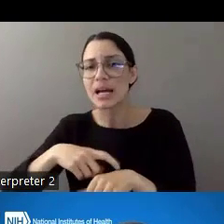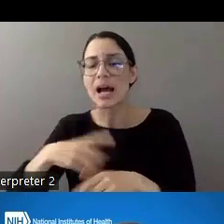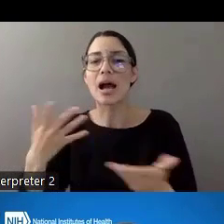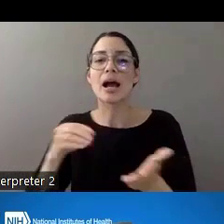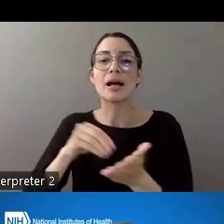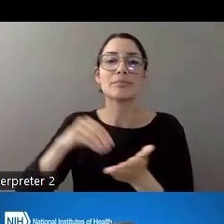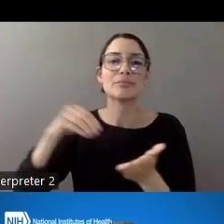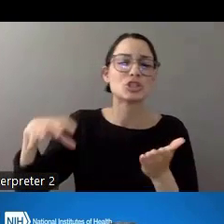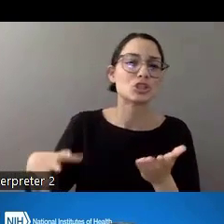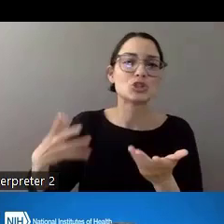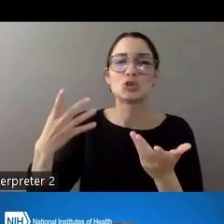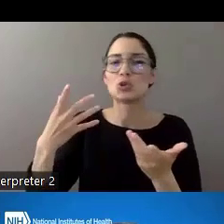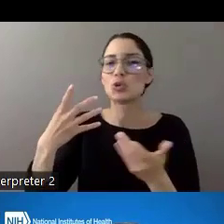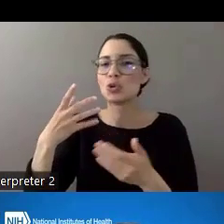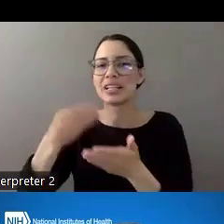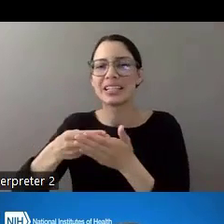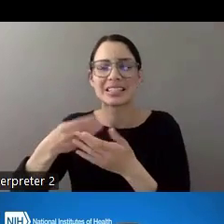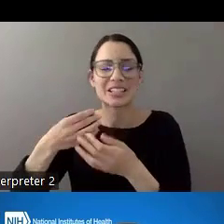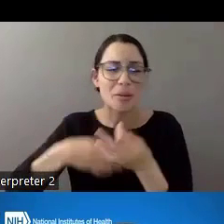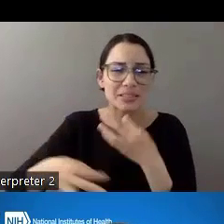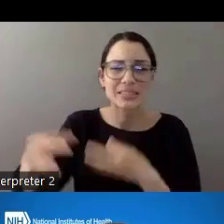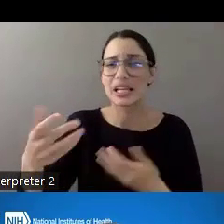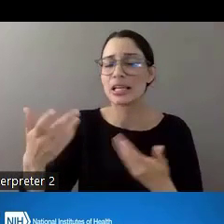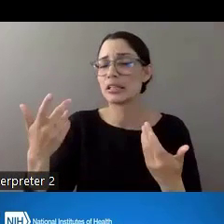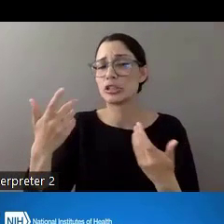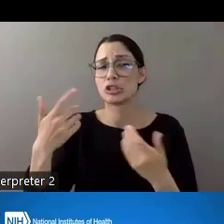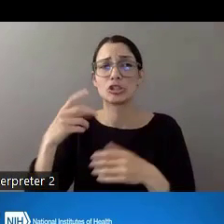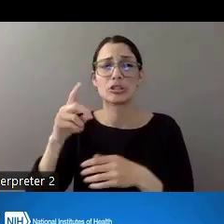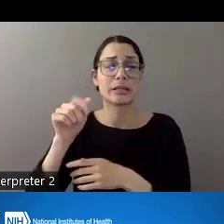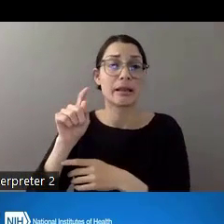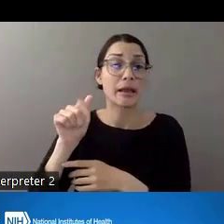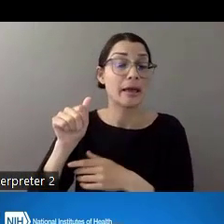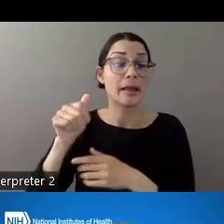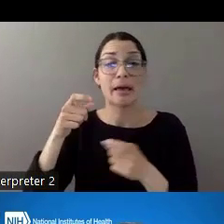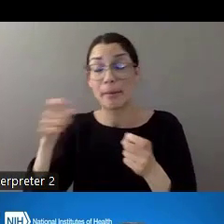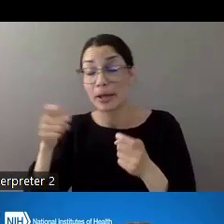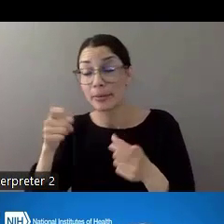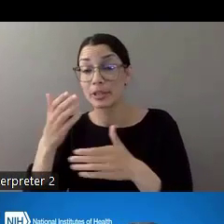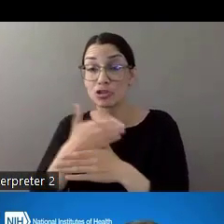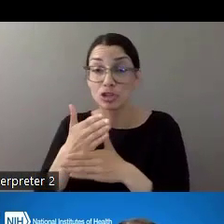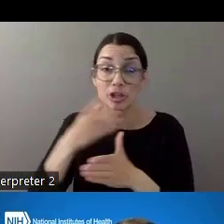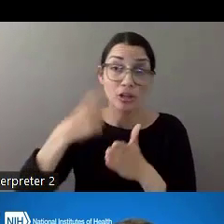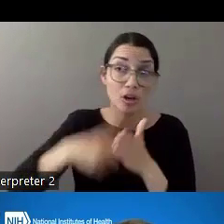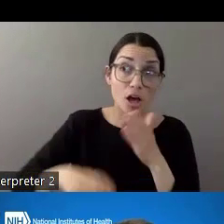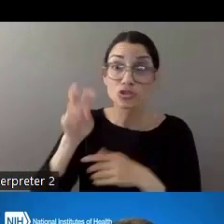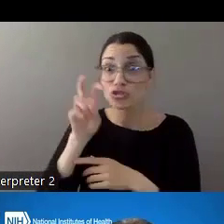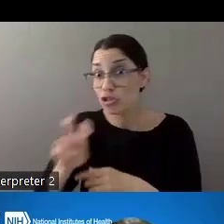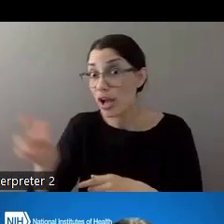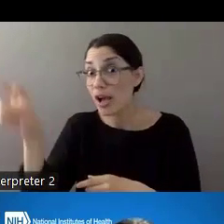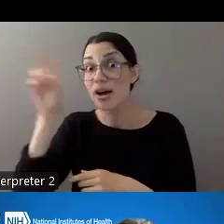collaborators, or subawards, the data management and sharing costs, and travel, all of those are allowed in your budget.